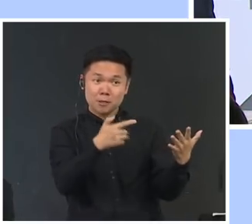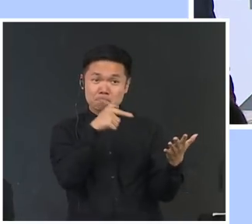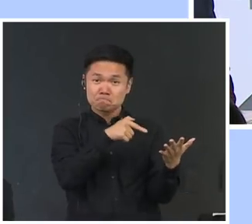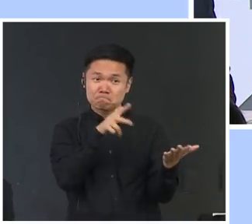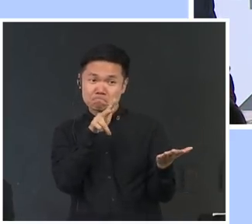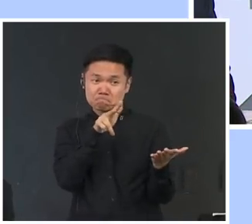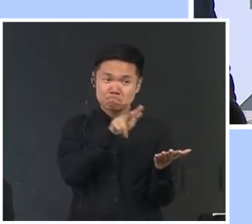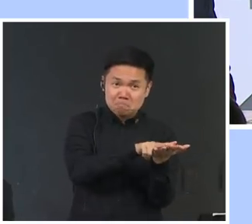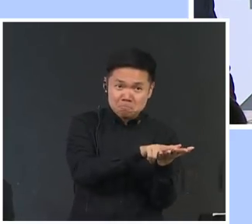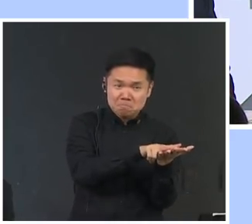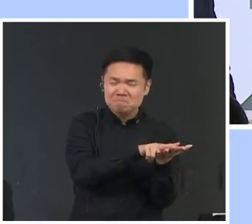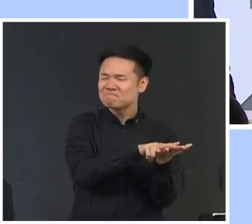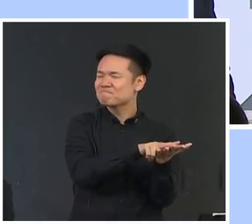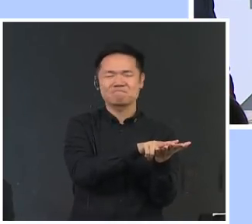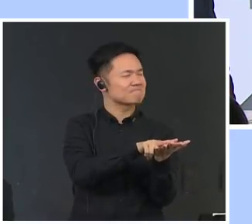struggled during these years.